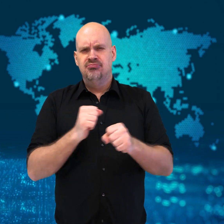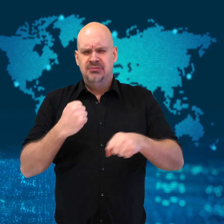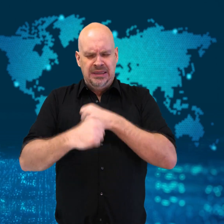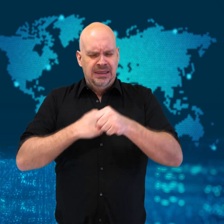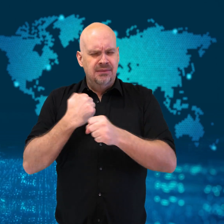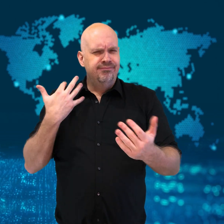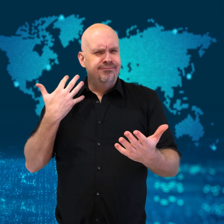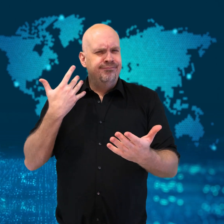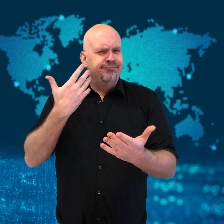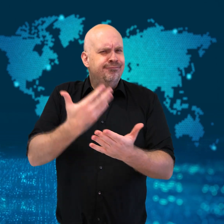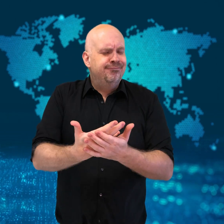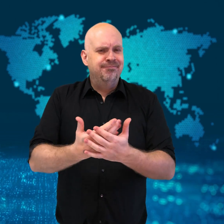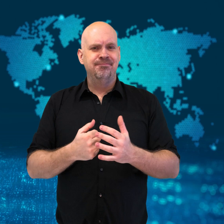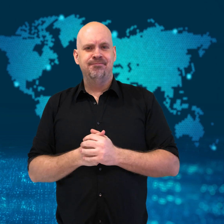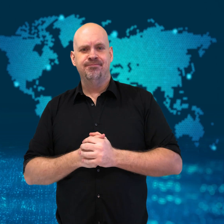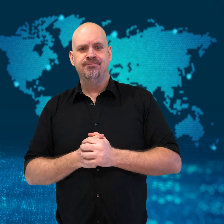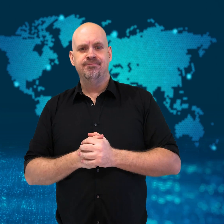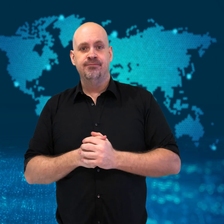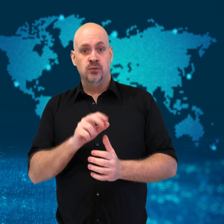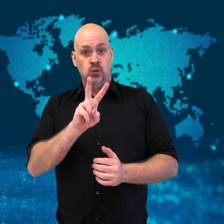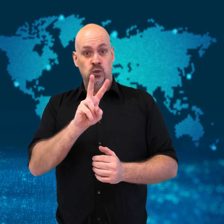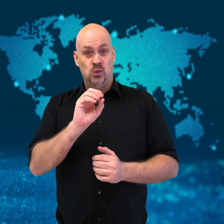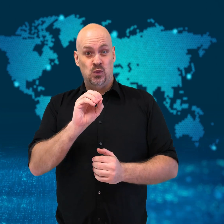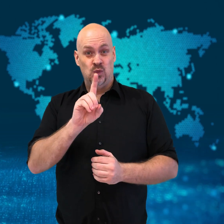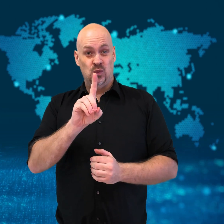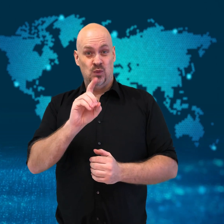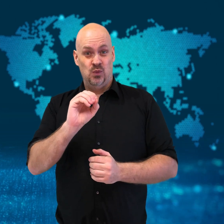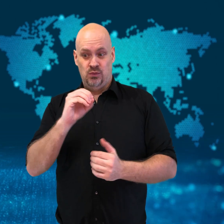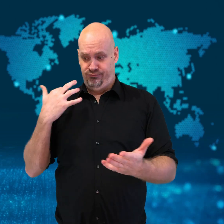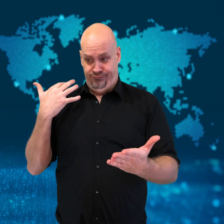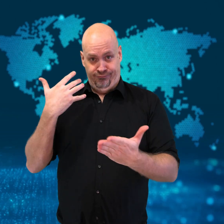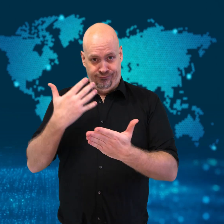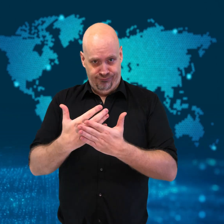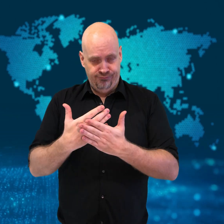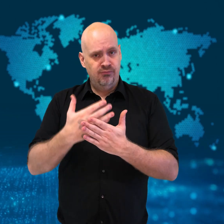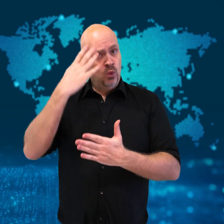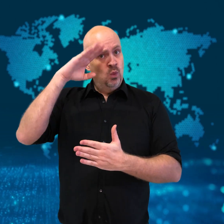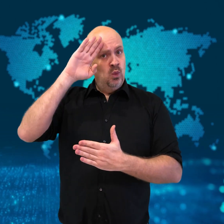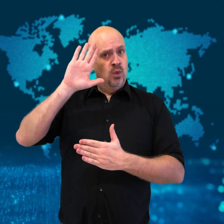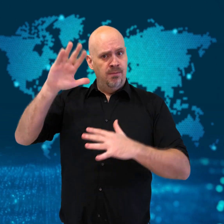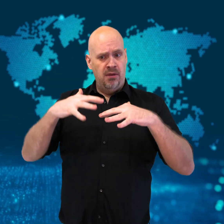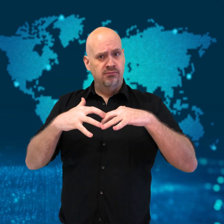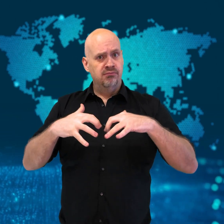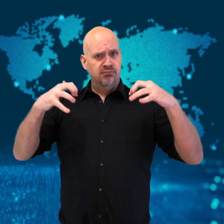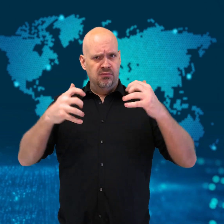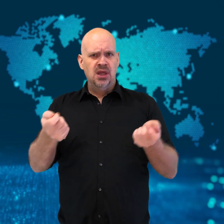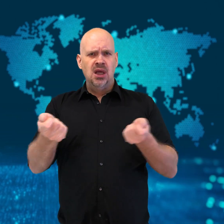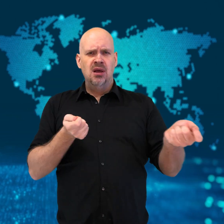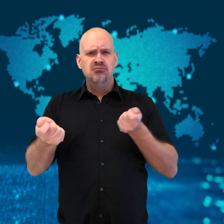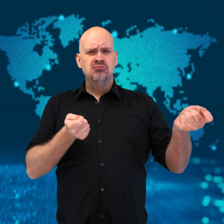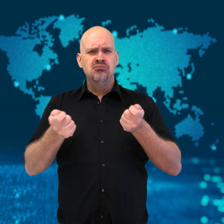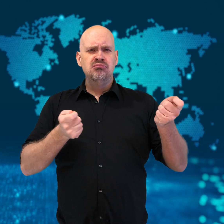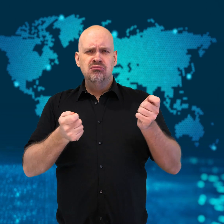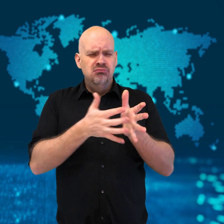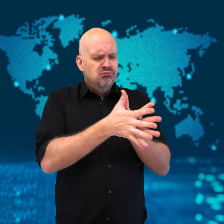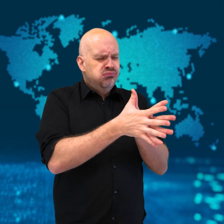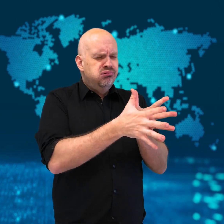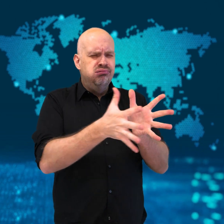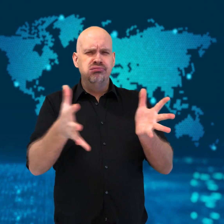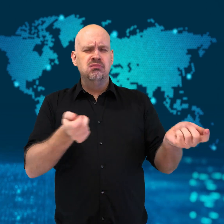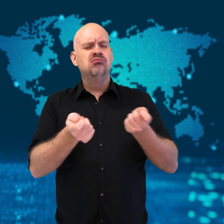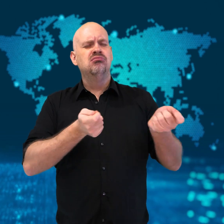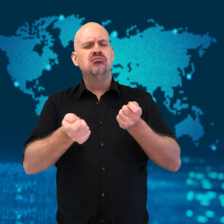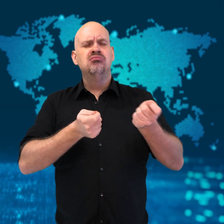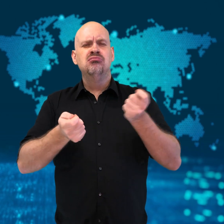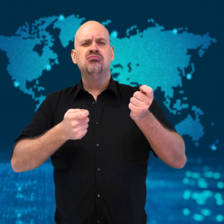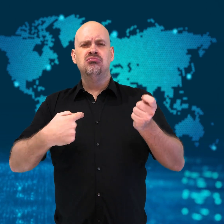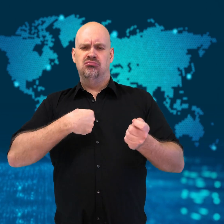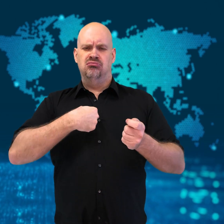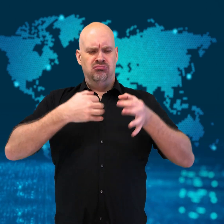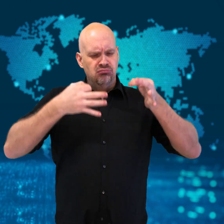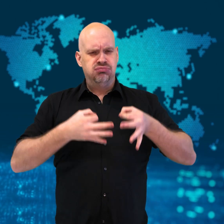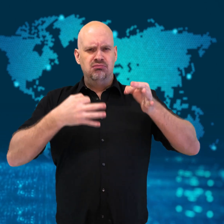Since 2010, the government has controlled most of Cuba’s economy,